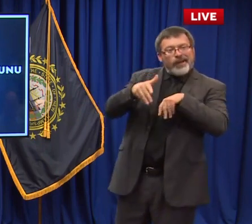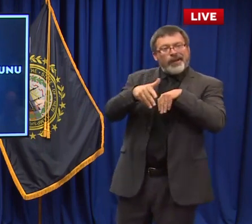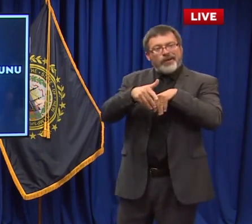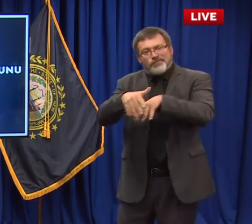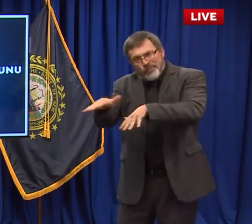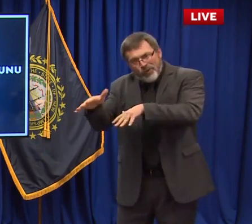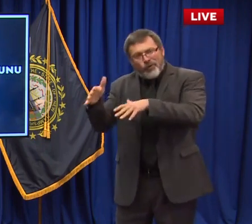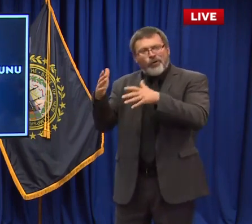LIVES MATTER?